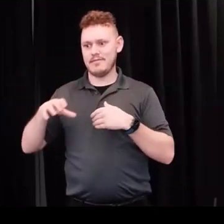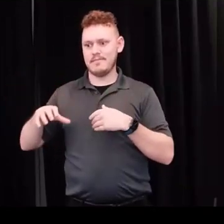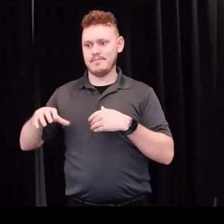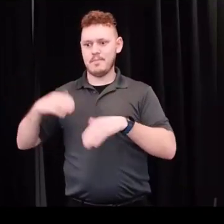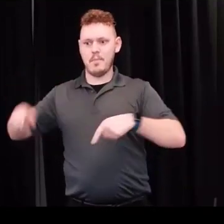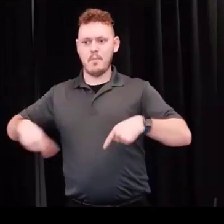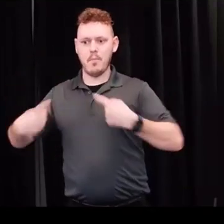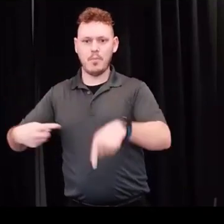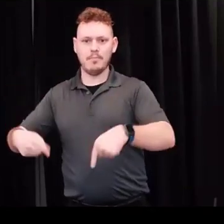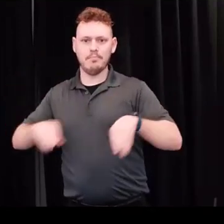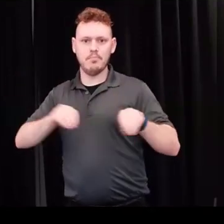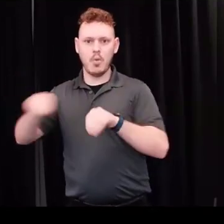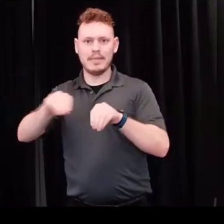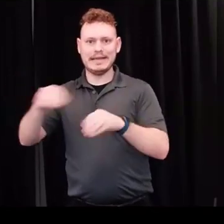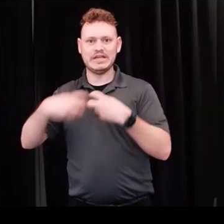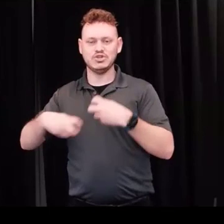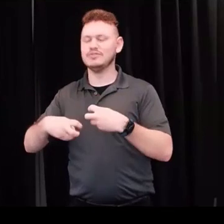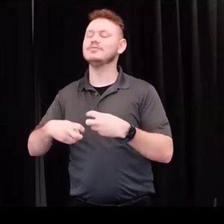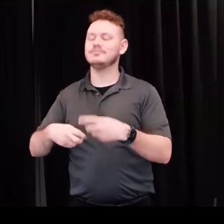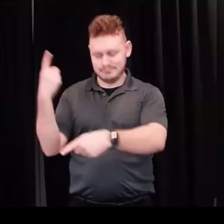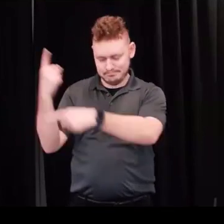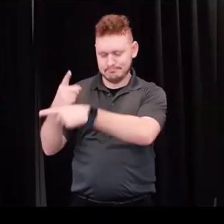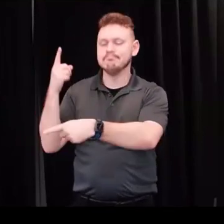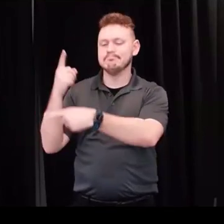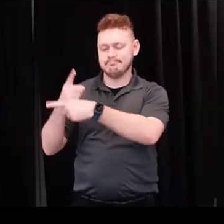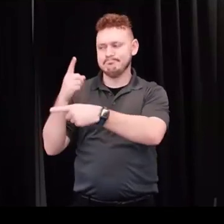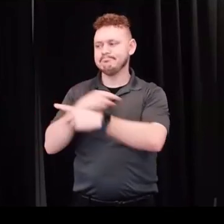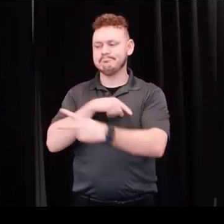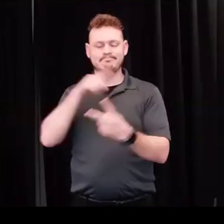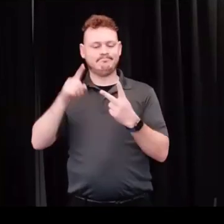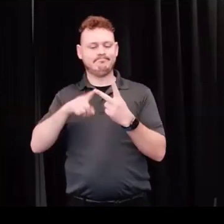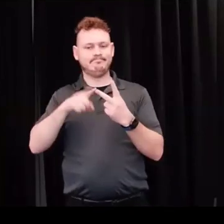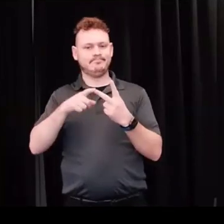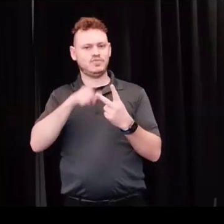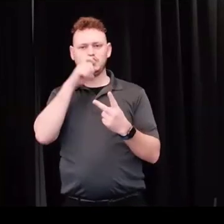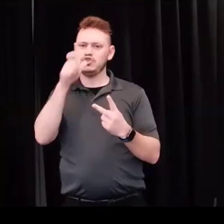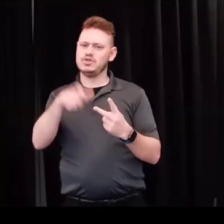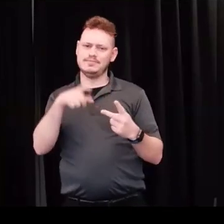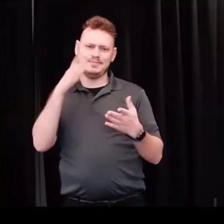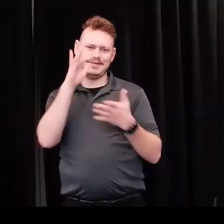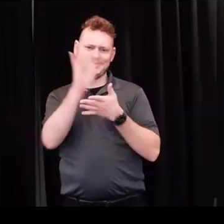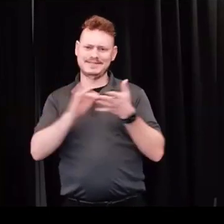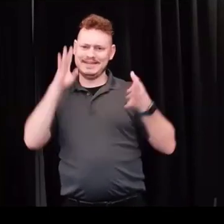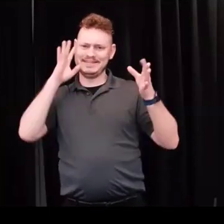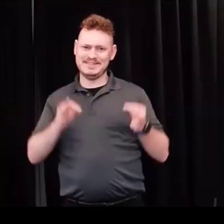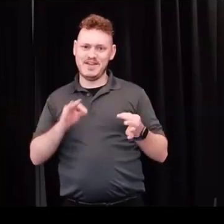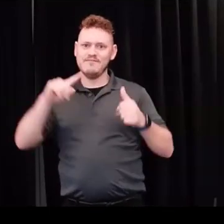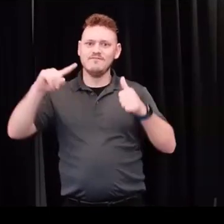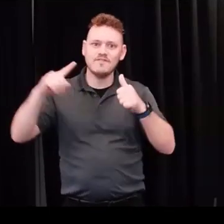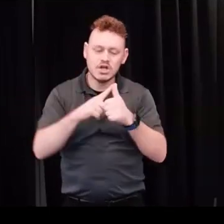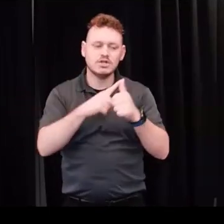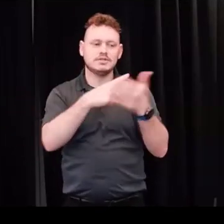Absolutely. We should not make design decisions without actually speaking to our students. So if,